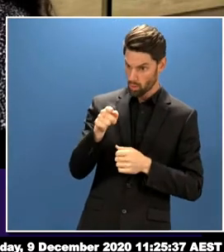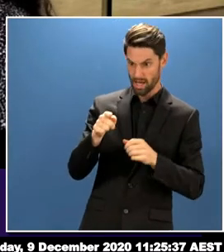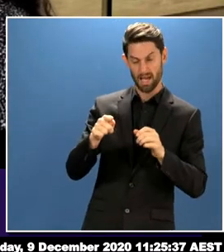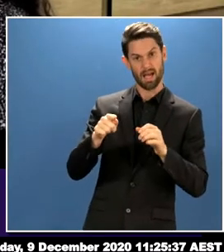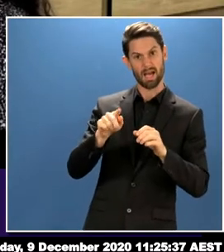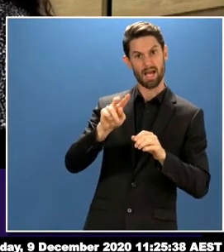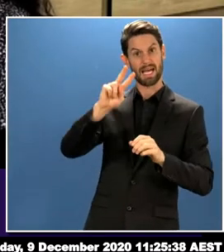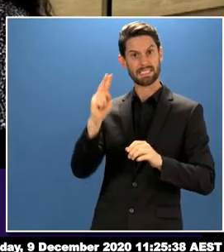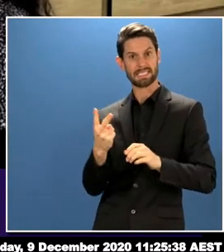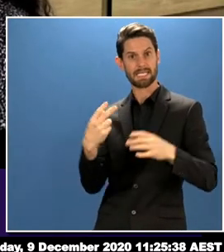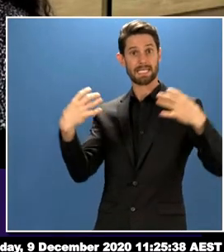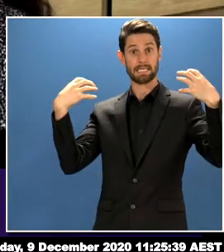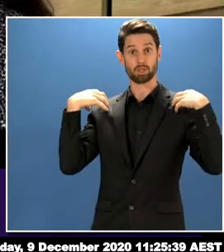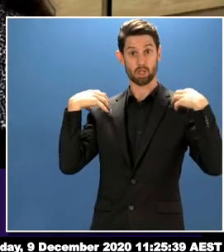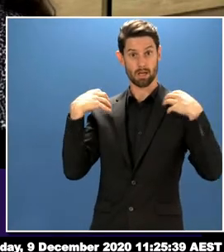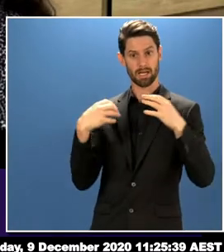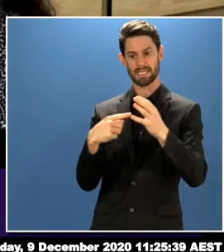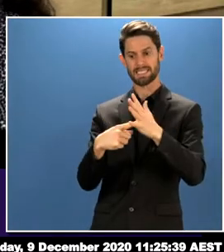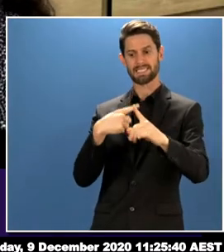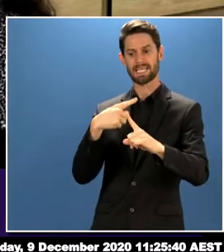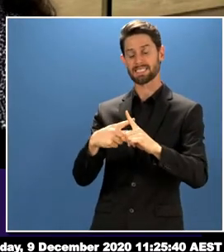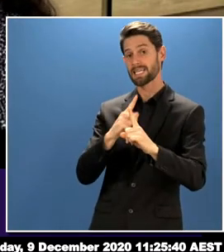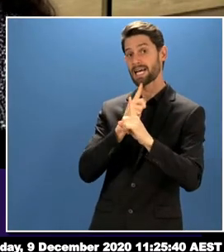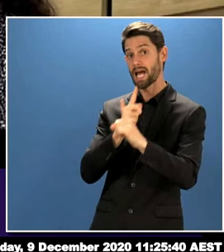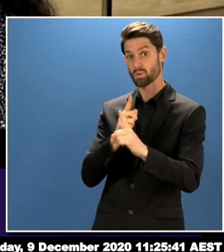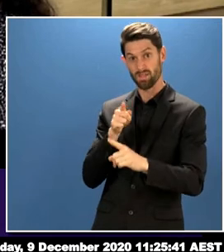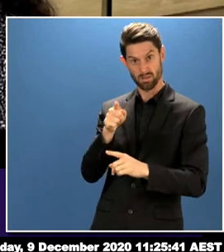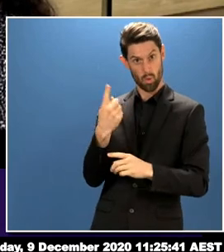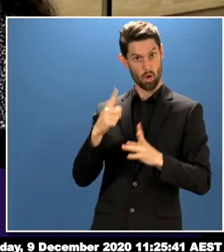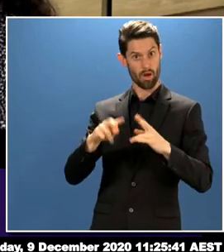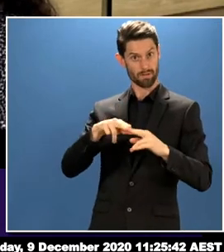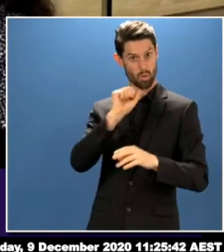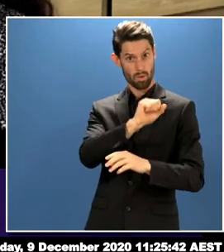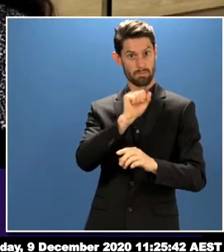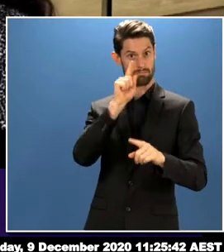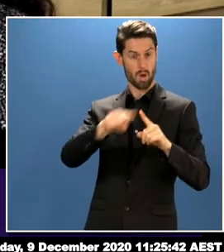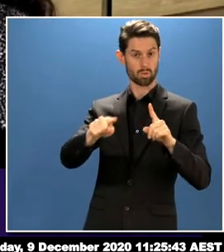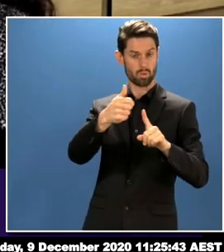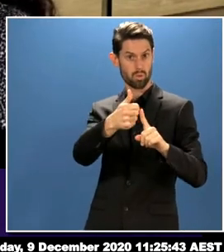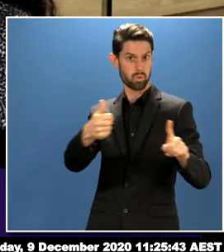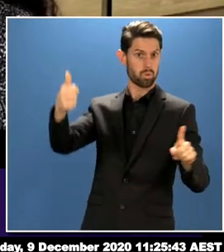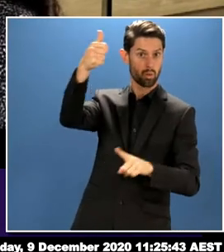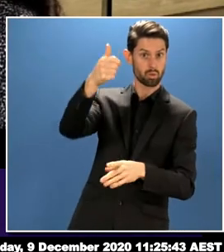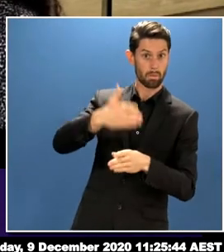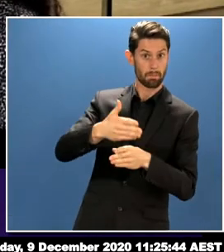Network at the ATO, is that one of the more senior roles? Yes, it is.